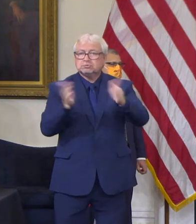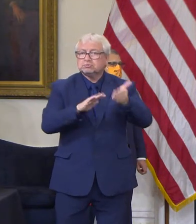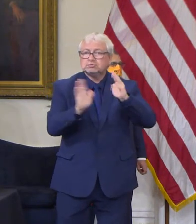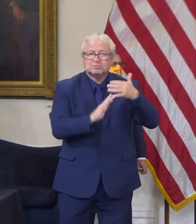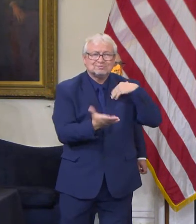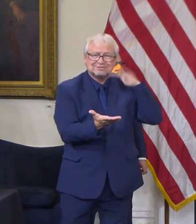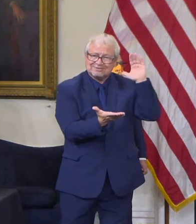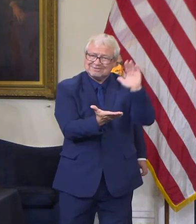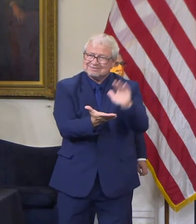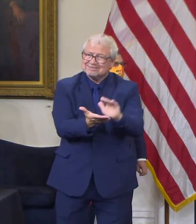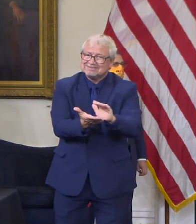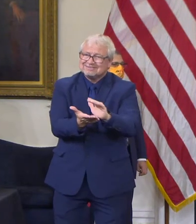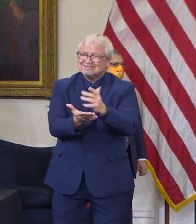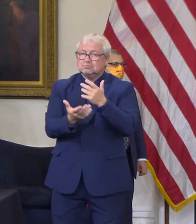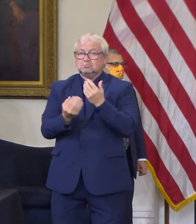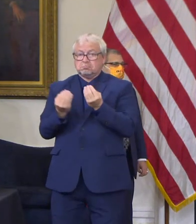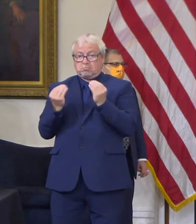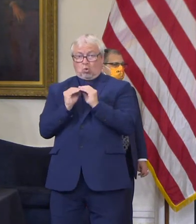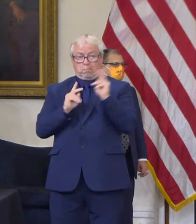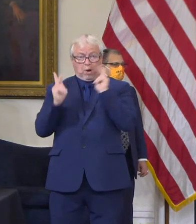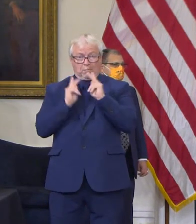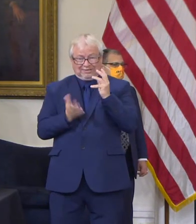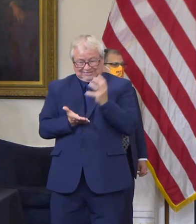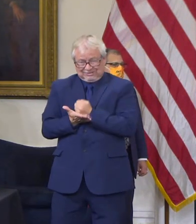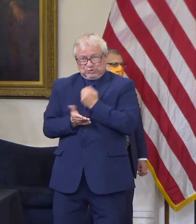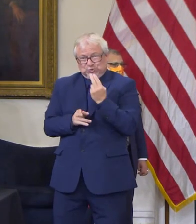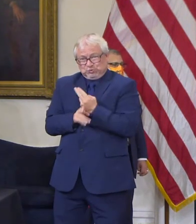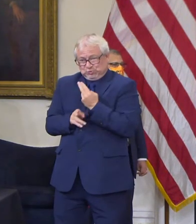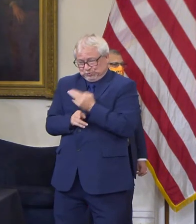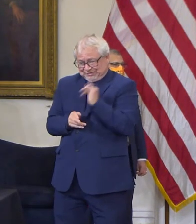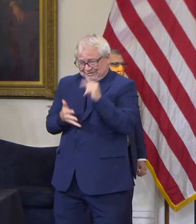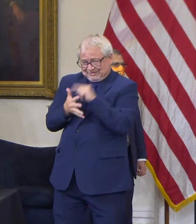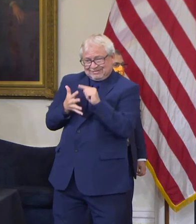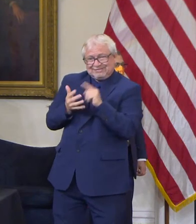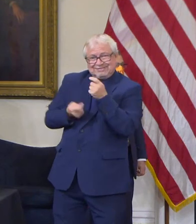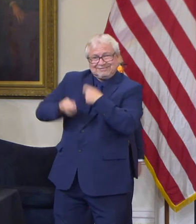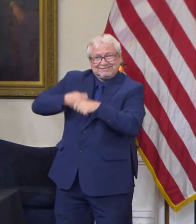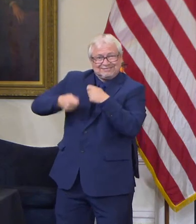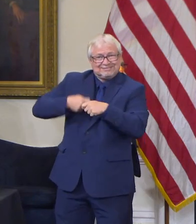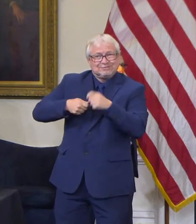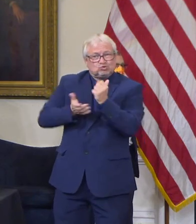Many more can be prevented if more patients take advantage of these life saving therapeutics, which is